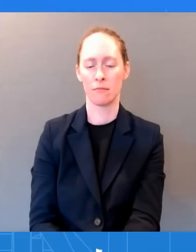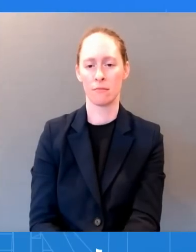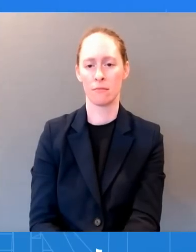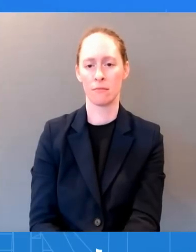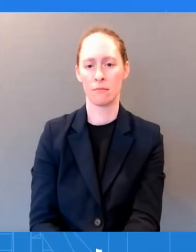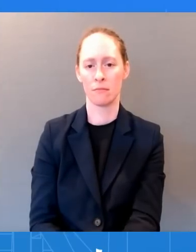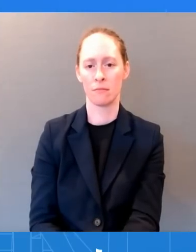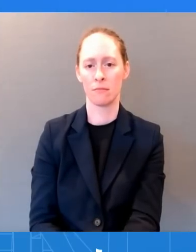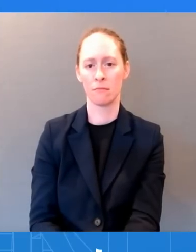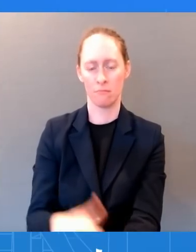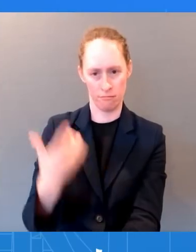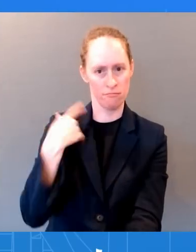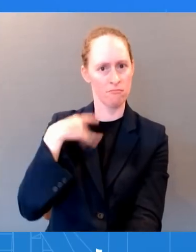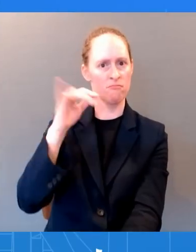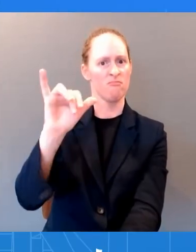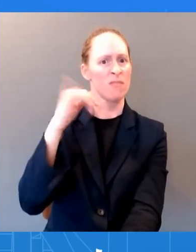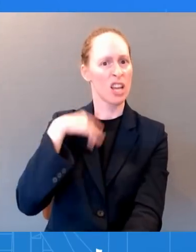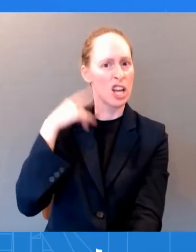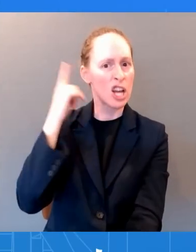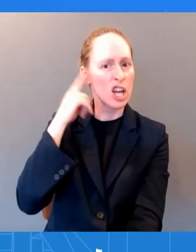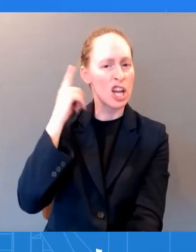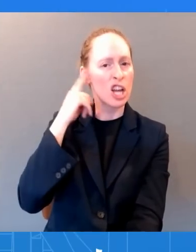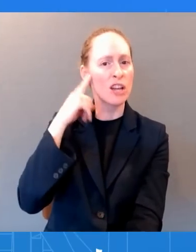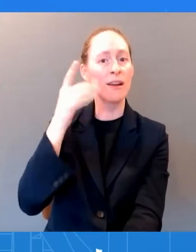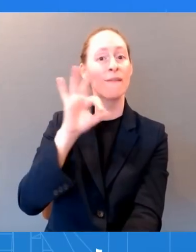What does that mean for the COVID testing industry?